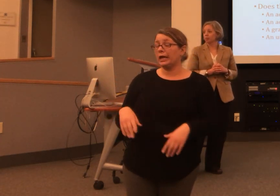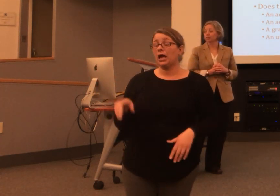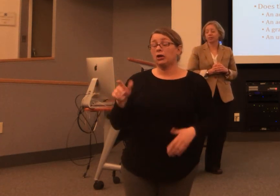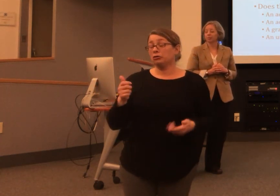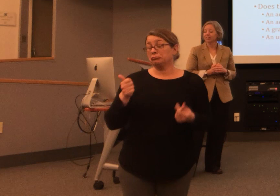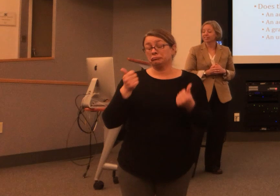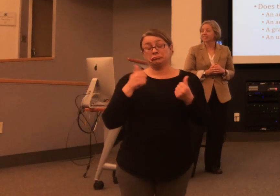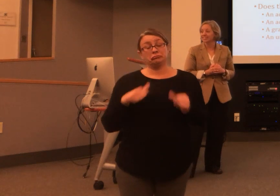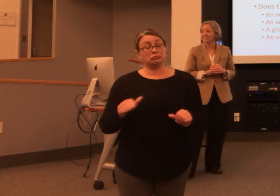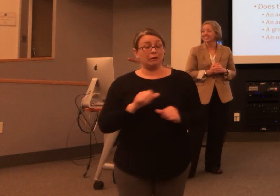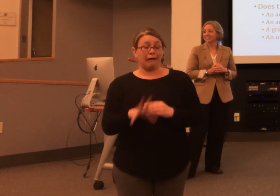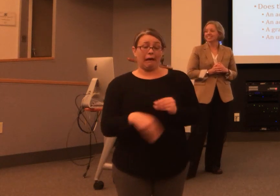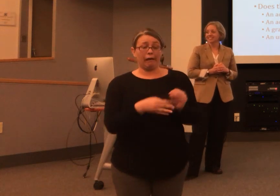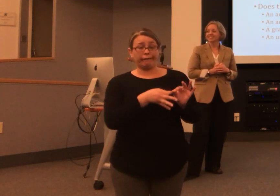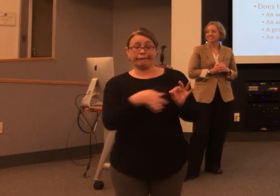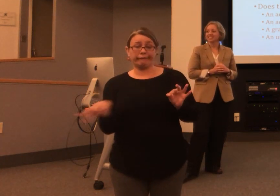but I wouldn't recommend it.